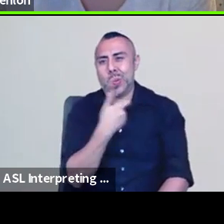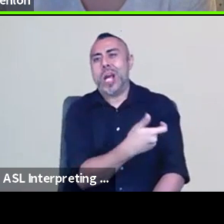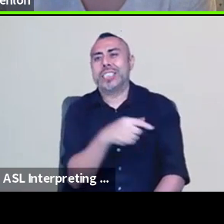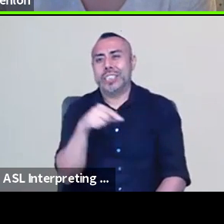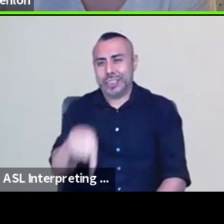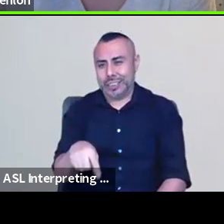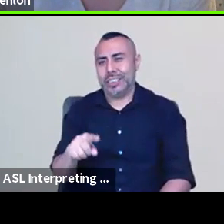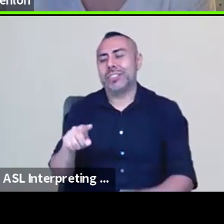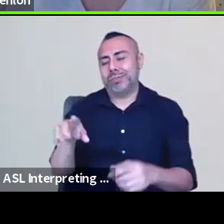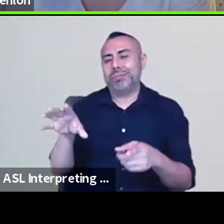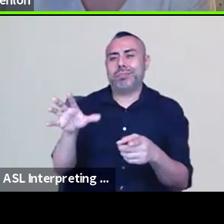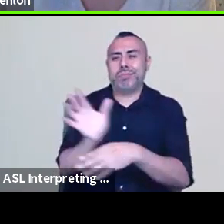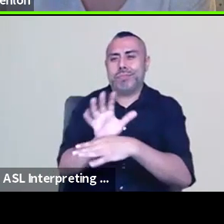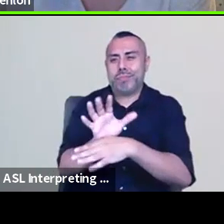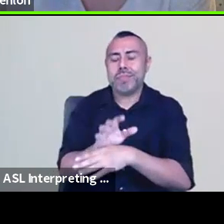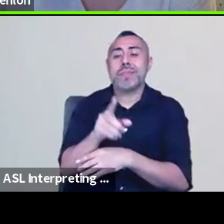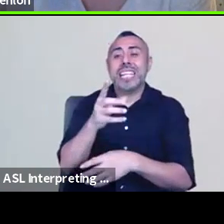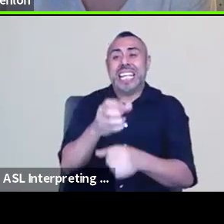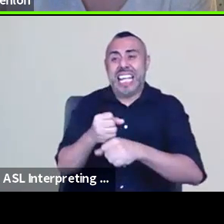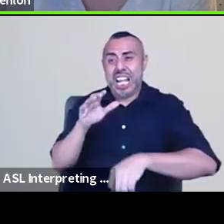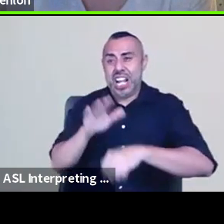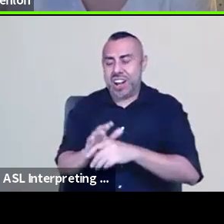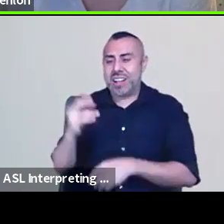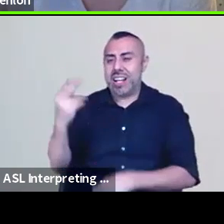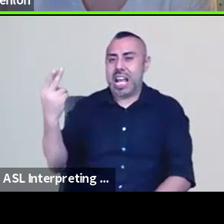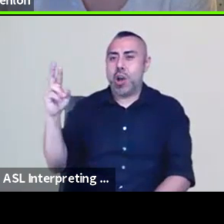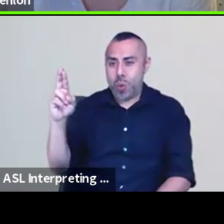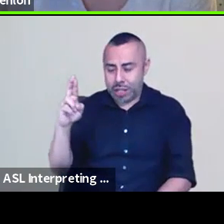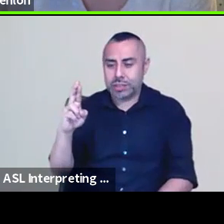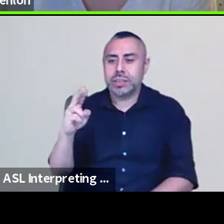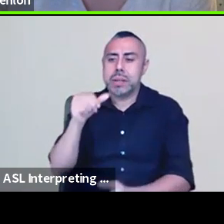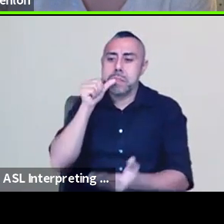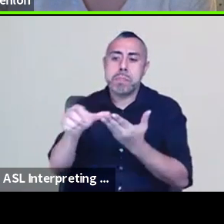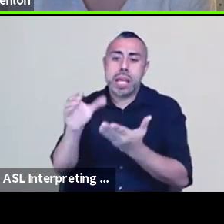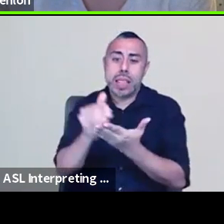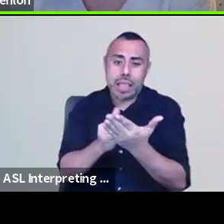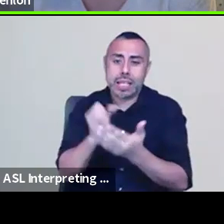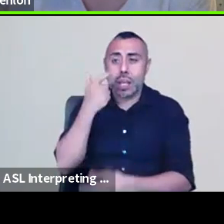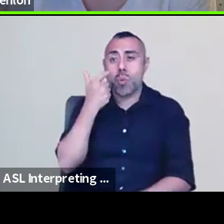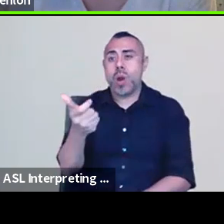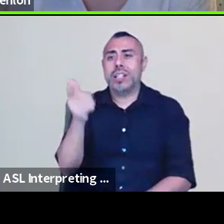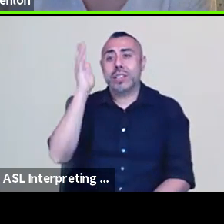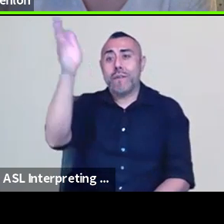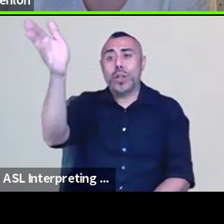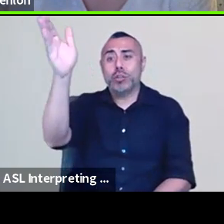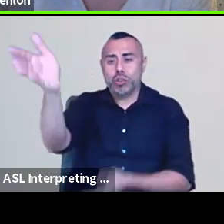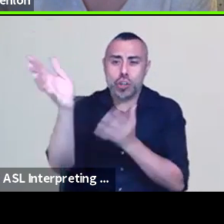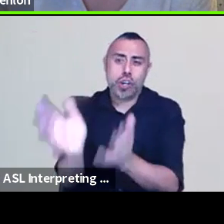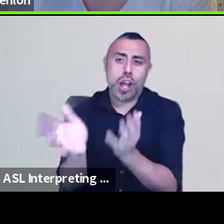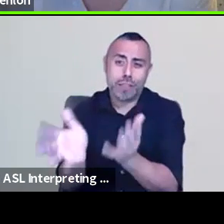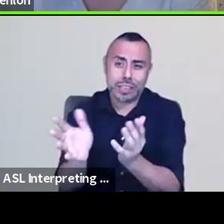so you can hear about future conversations led by this group and our fantastic network of geniuses.